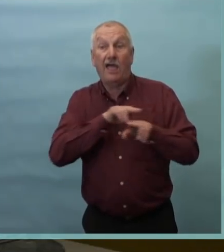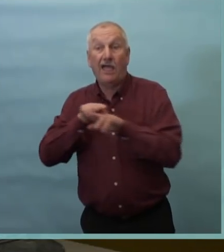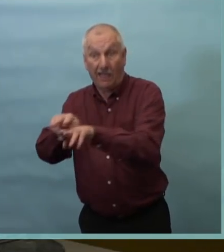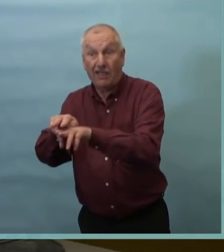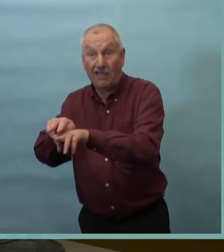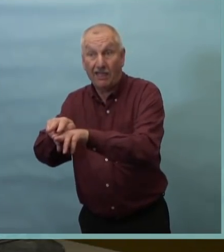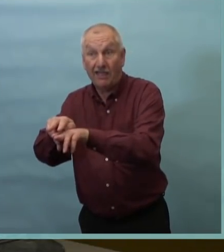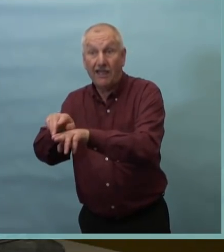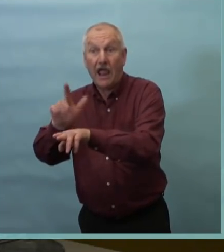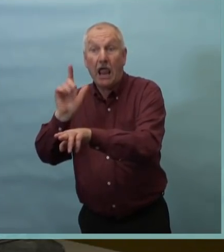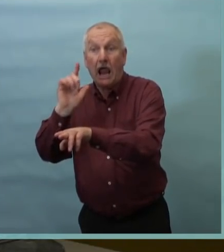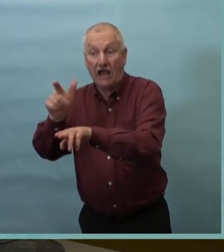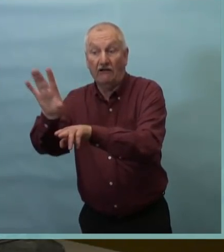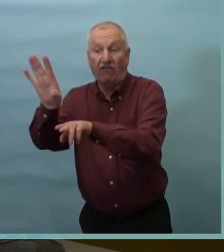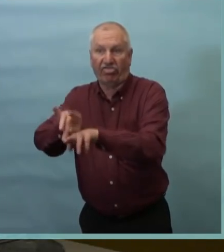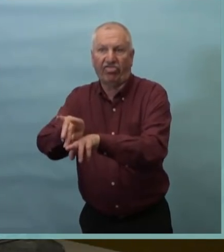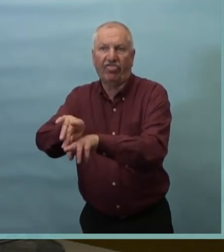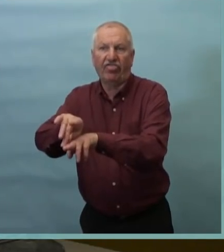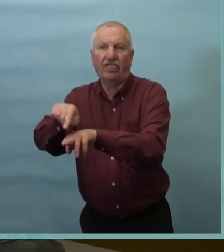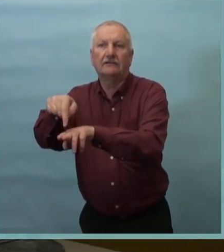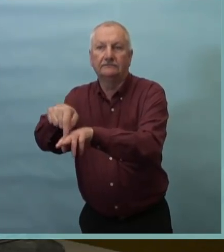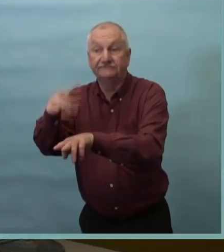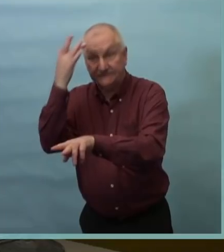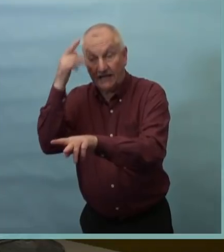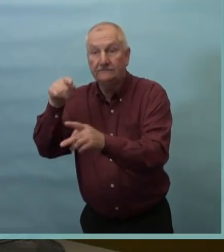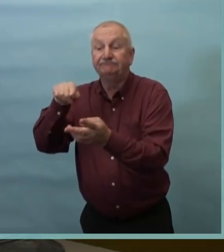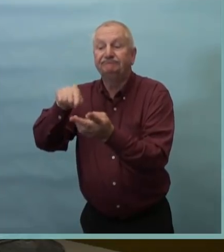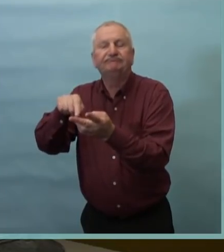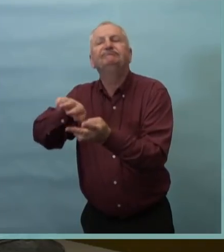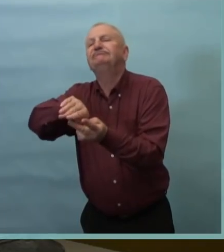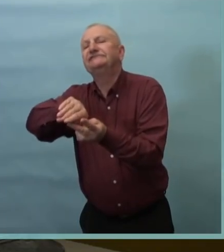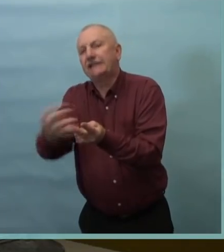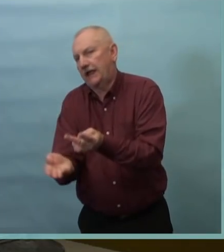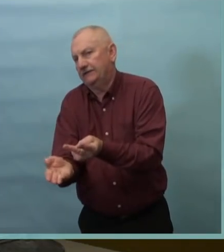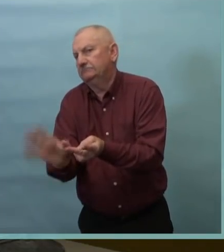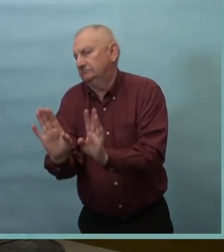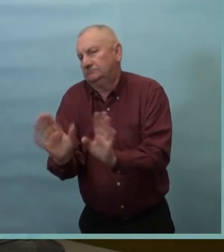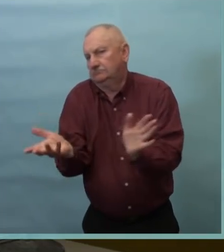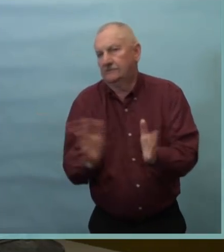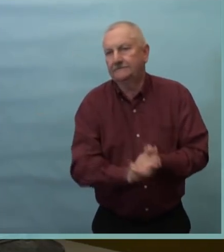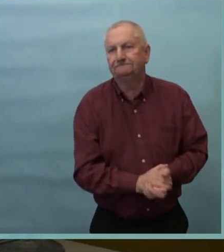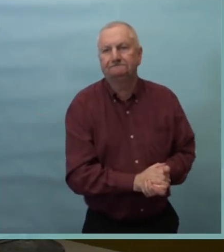doctors miss Brittany from global we've unless you go to the government site for